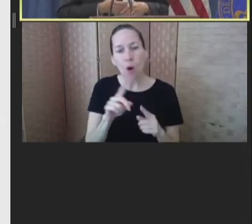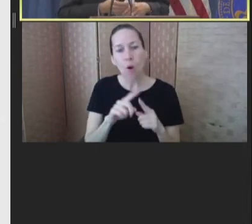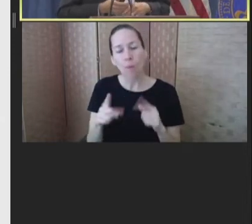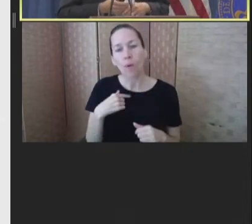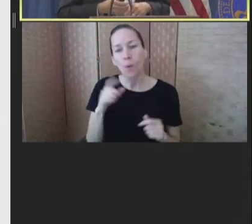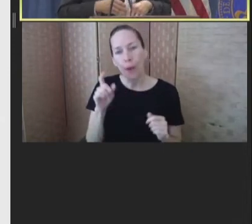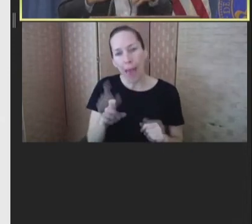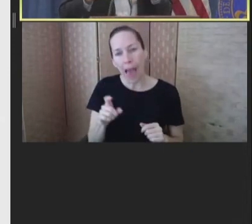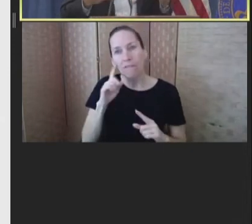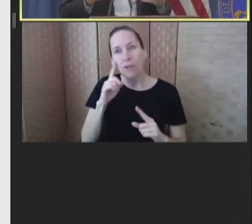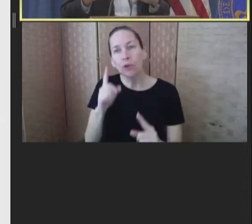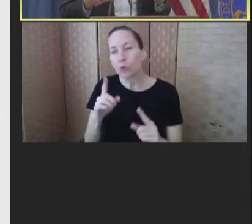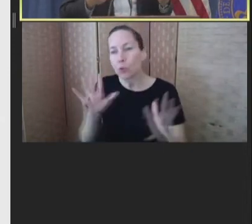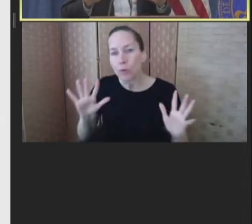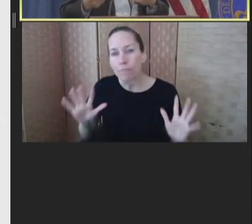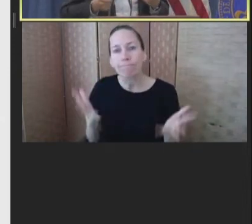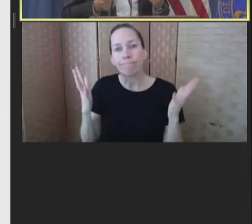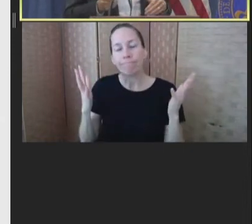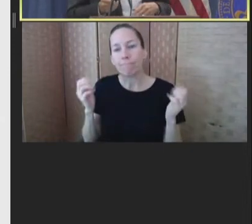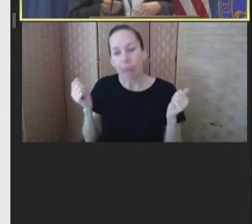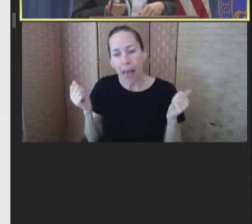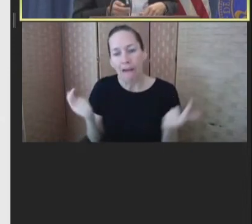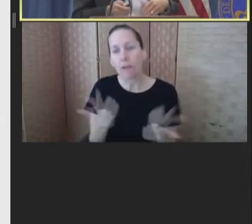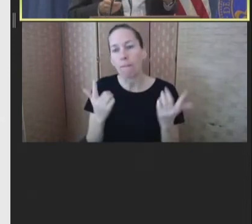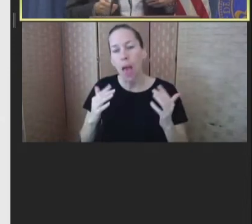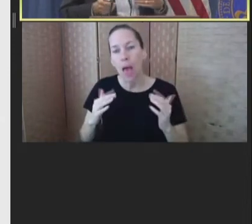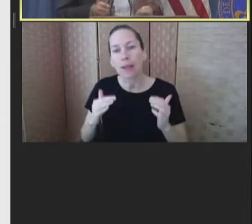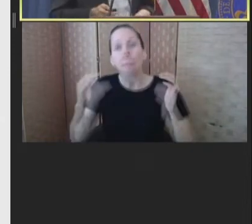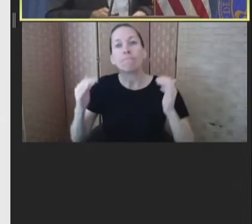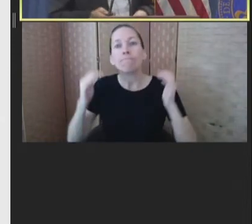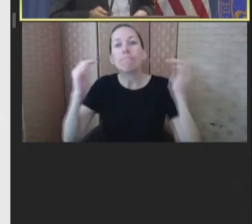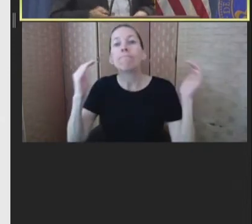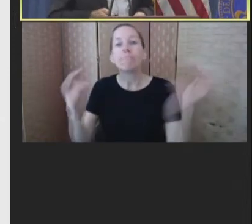the same rate. And we're also stratifying by race, ethnicity, and other categories.